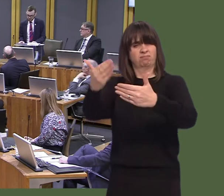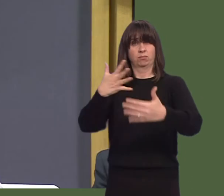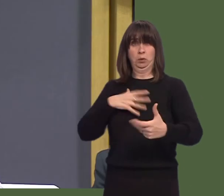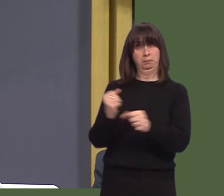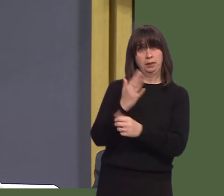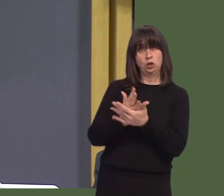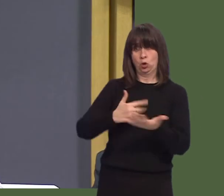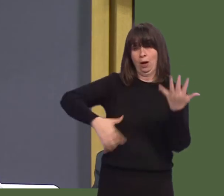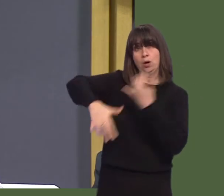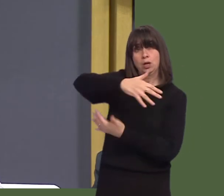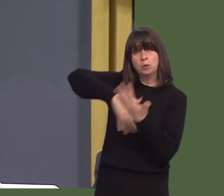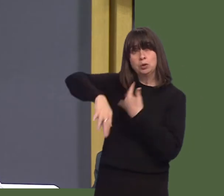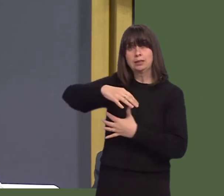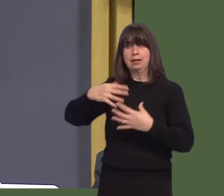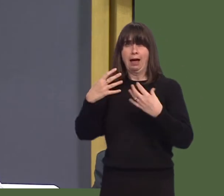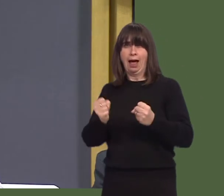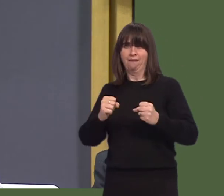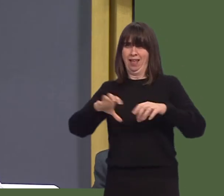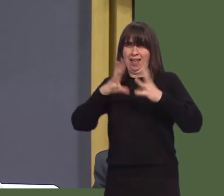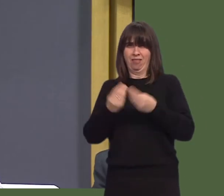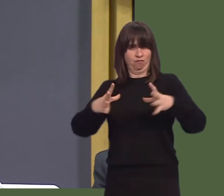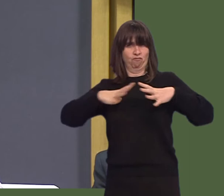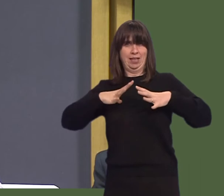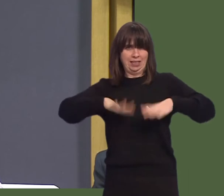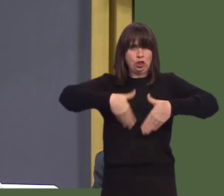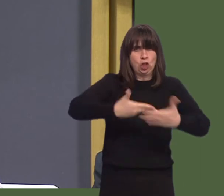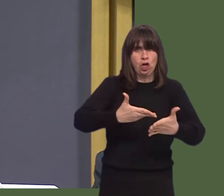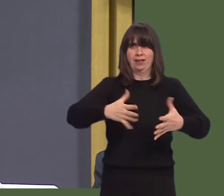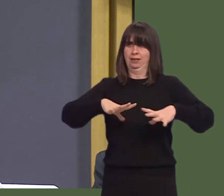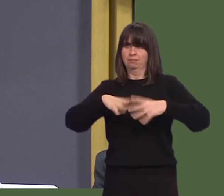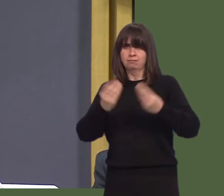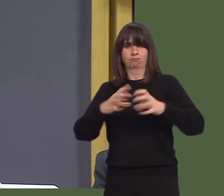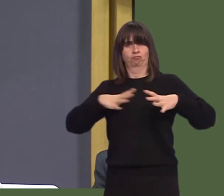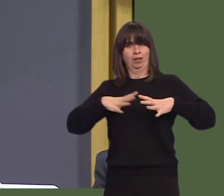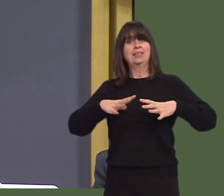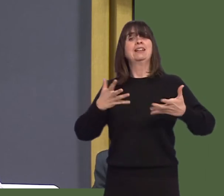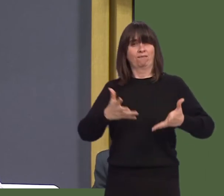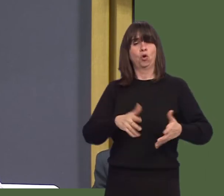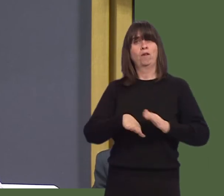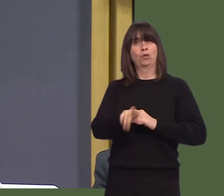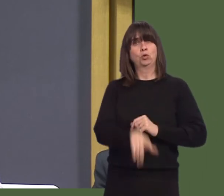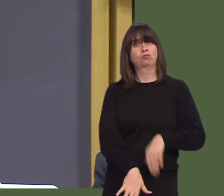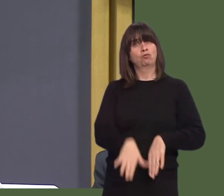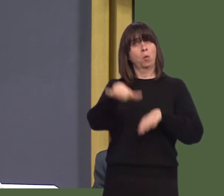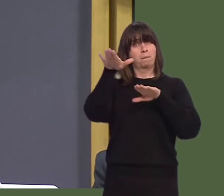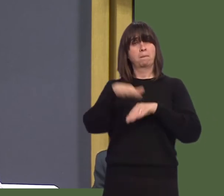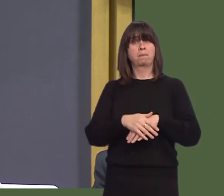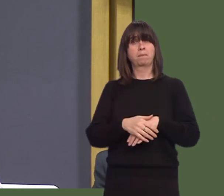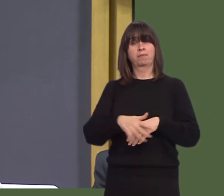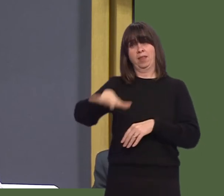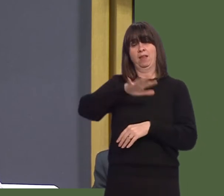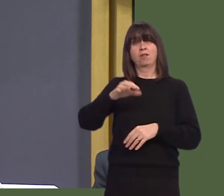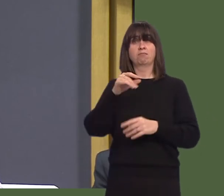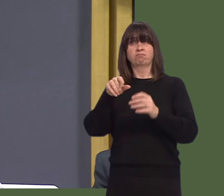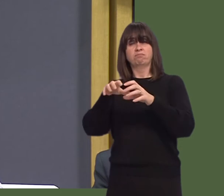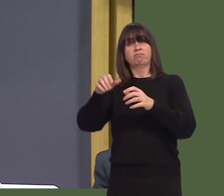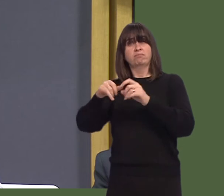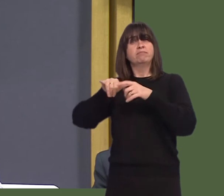Mick Antoniw AM: First Minister, we were told in a recent committee evidence session into